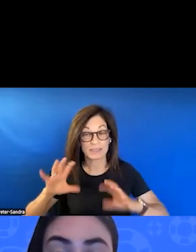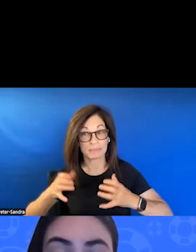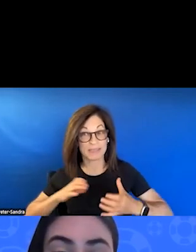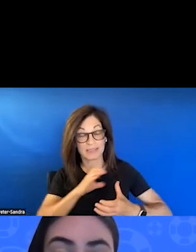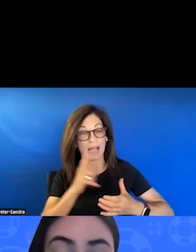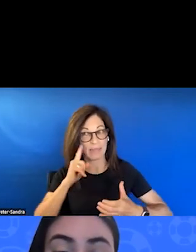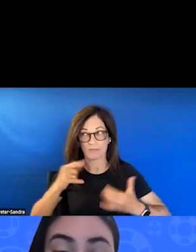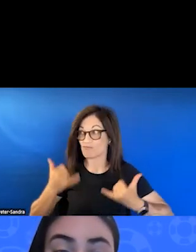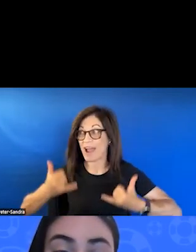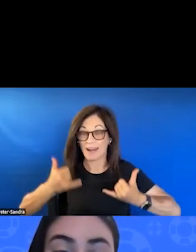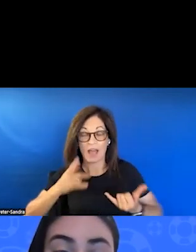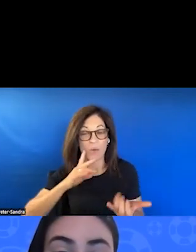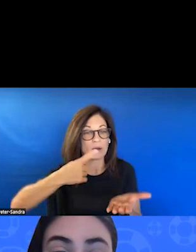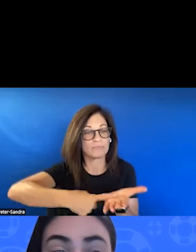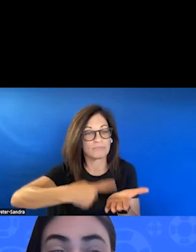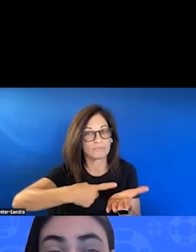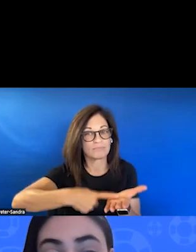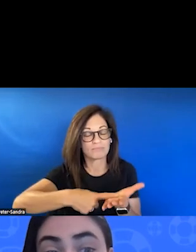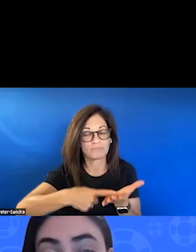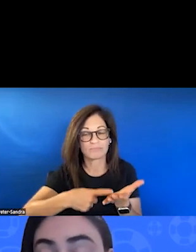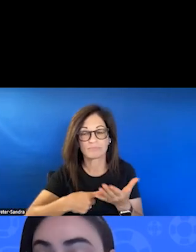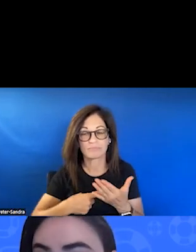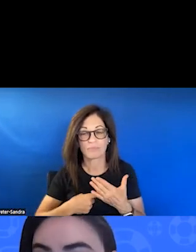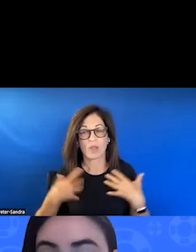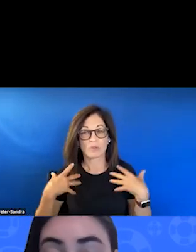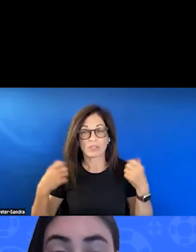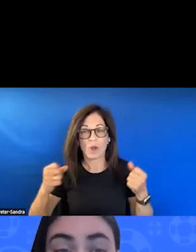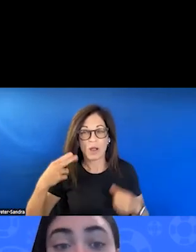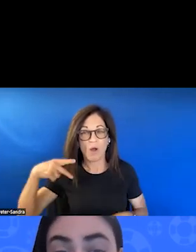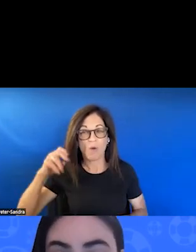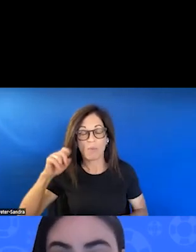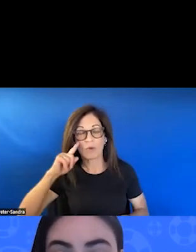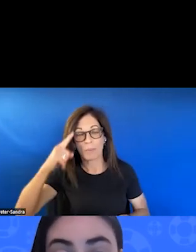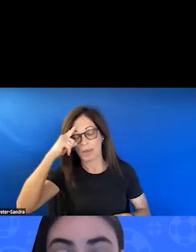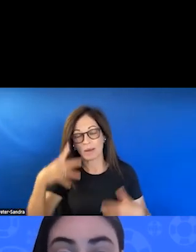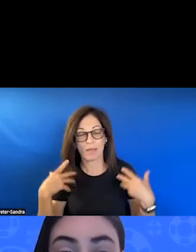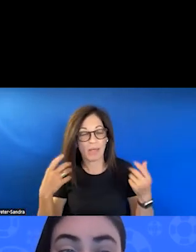GOING OVER THE THE, RESTORING HOPE FOR MENTAL HEALTH AND WELL BEING ACT. WHICH IS A, HR7666.